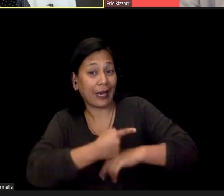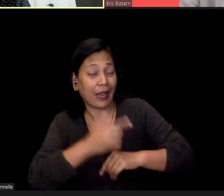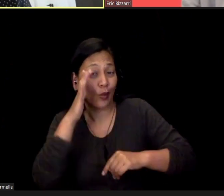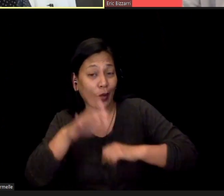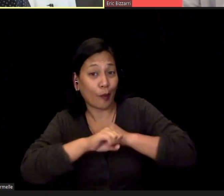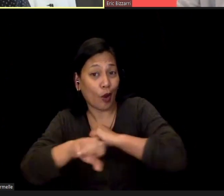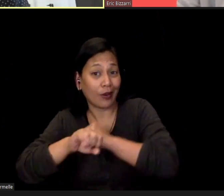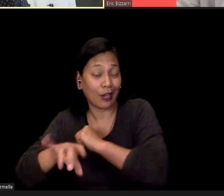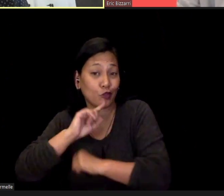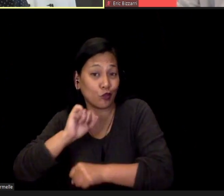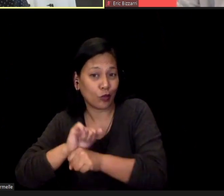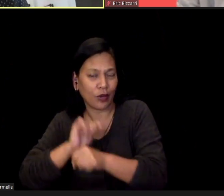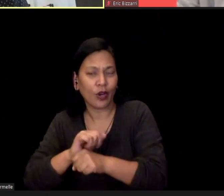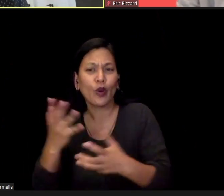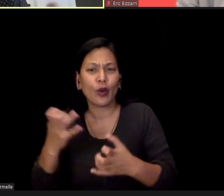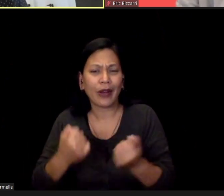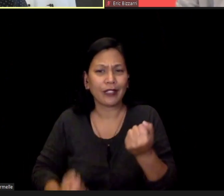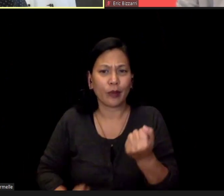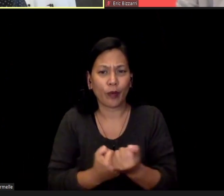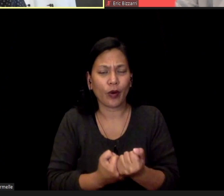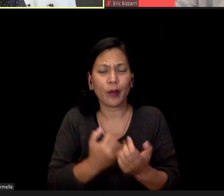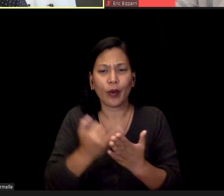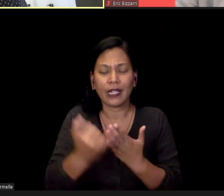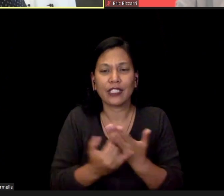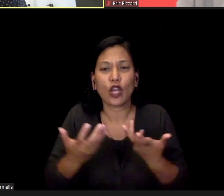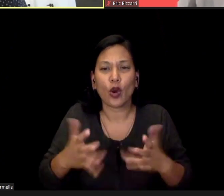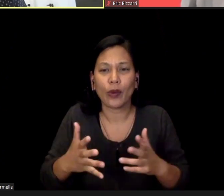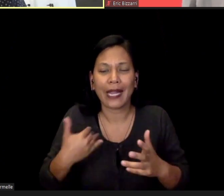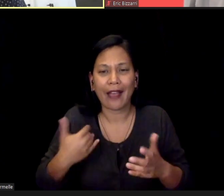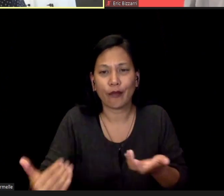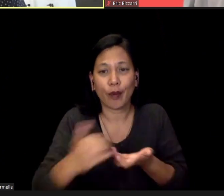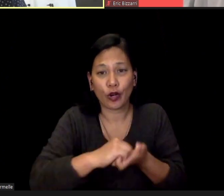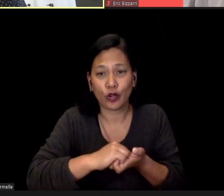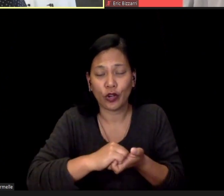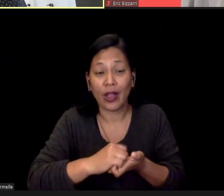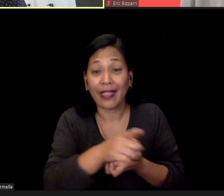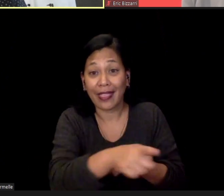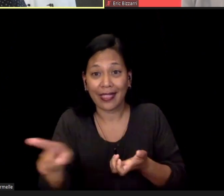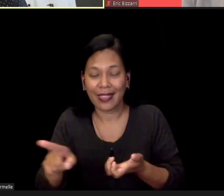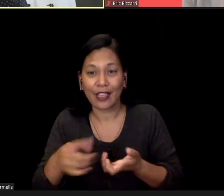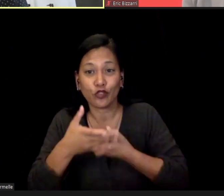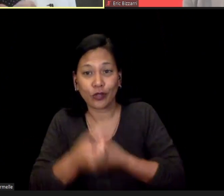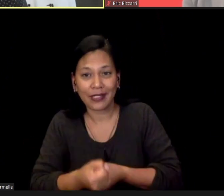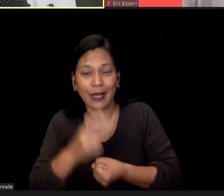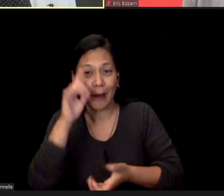Like we want to fund things there where there's already a partner saying, we feel this could see the light of day.